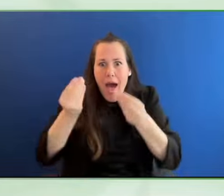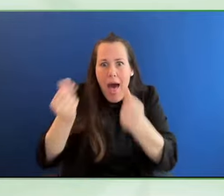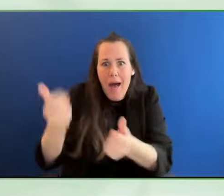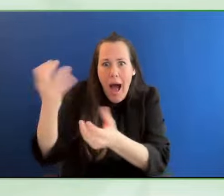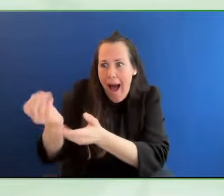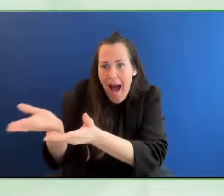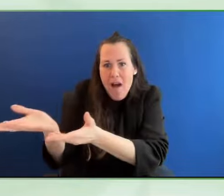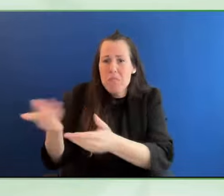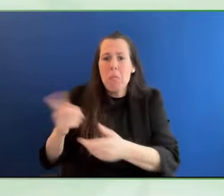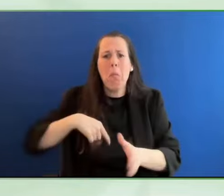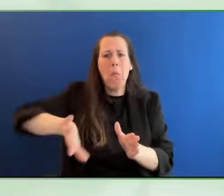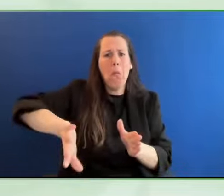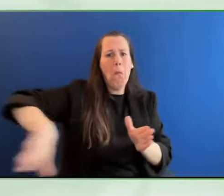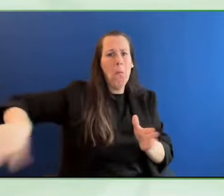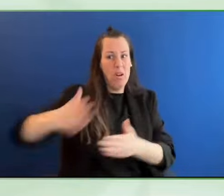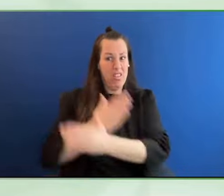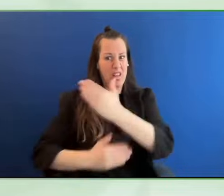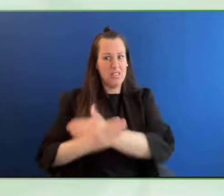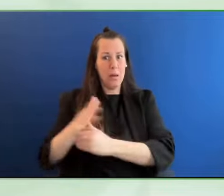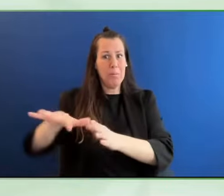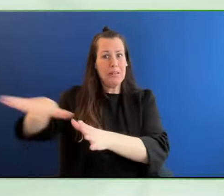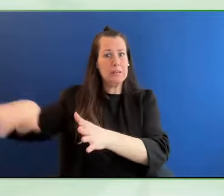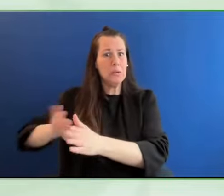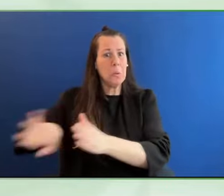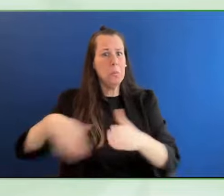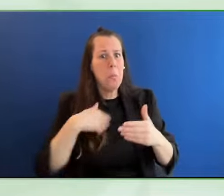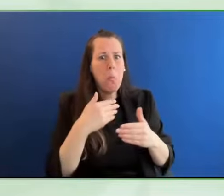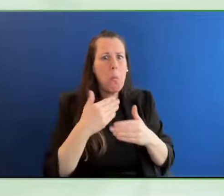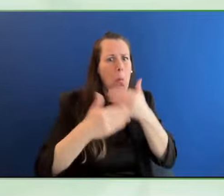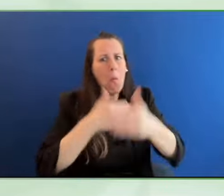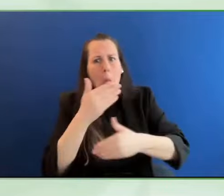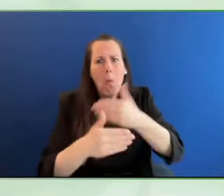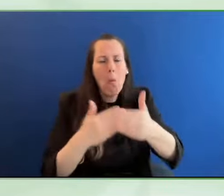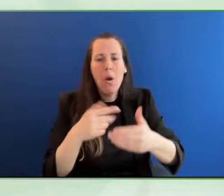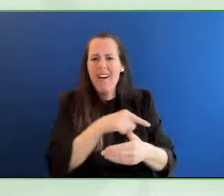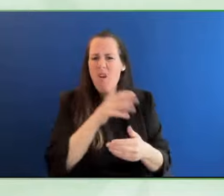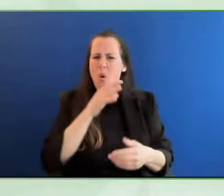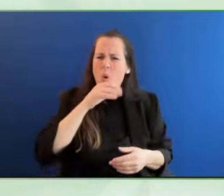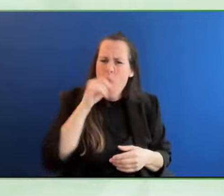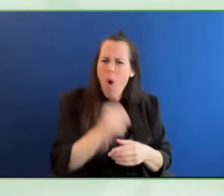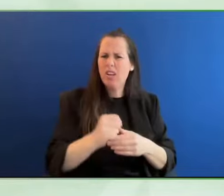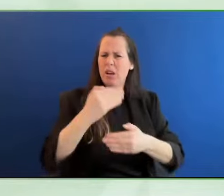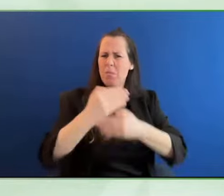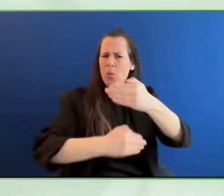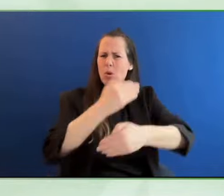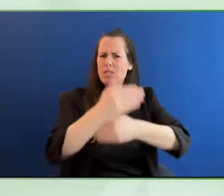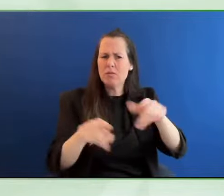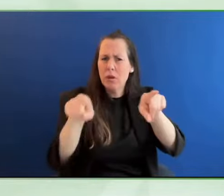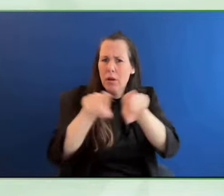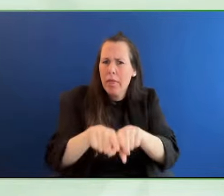It is something I'm working on but I'm not there yet. What is a strong communicator mean?